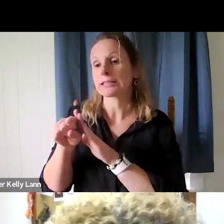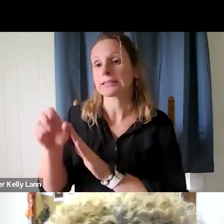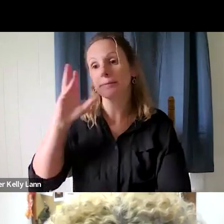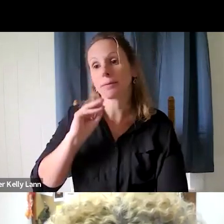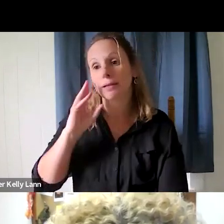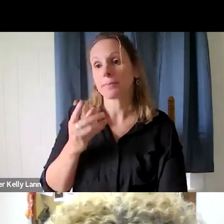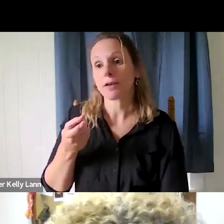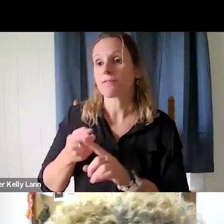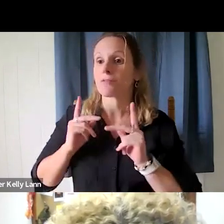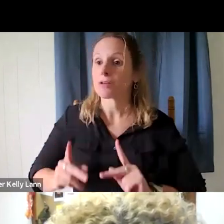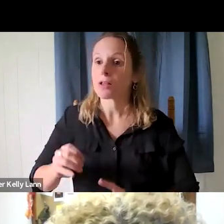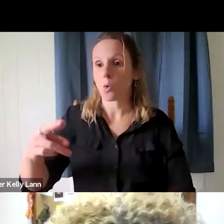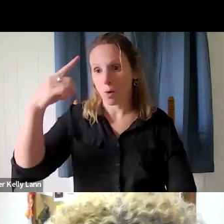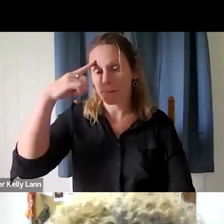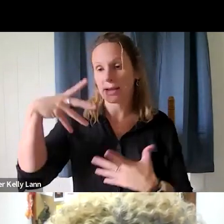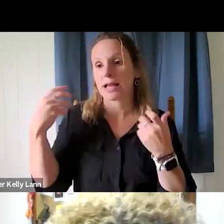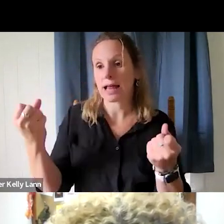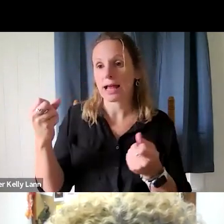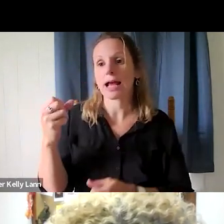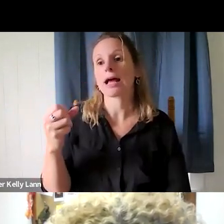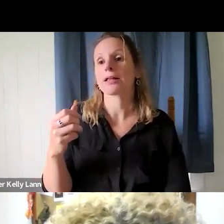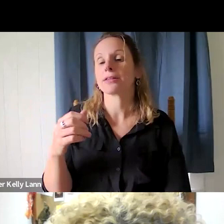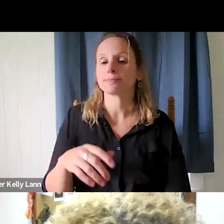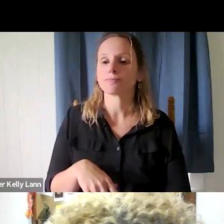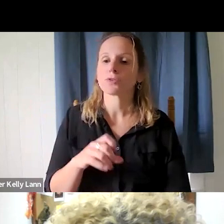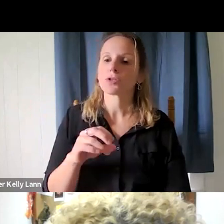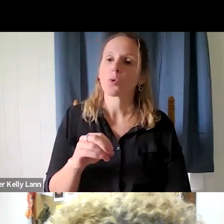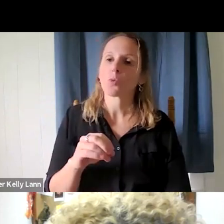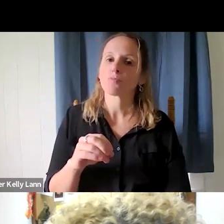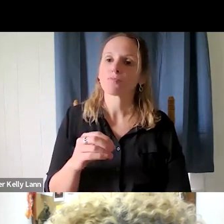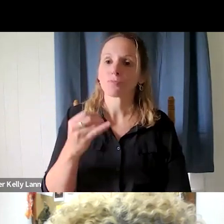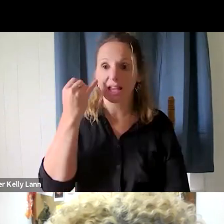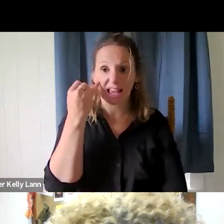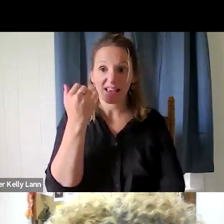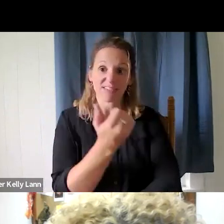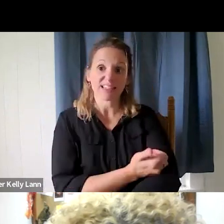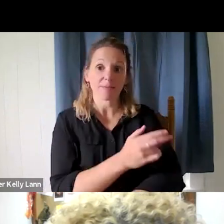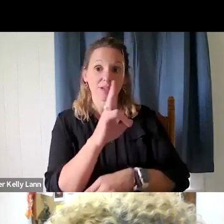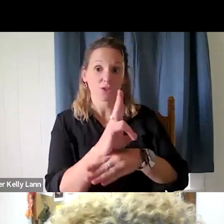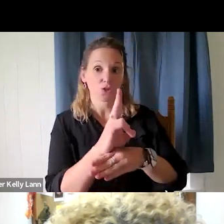from physical or mental health impairments? So if substance use is addressed somewhere in the records,